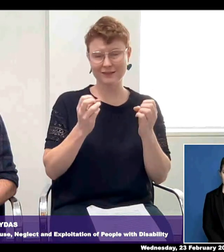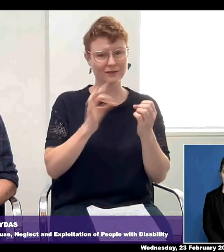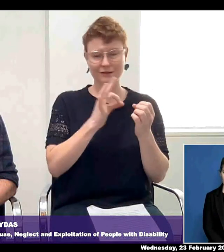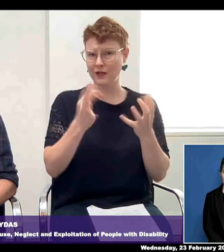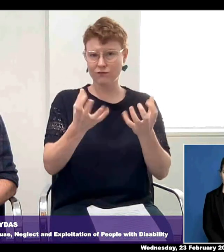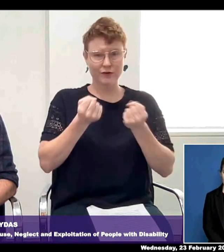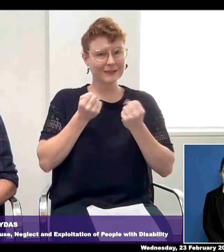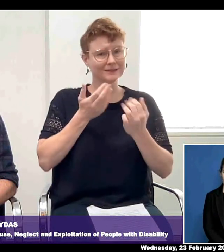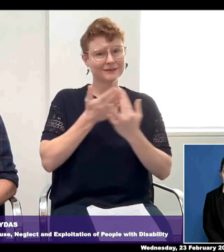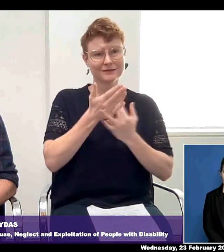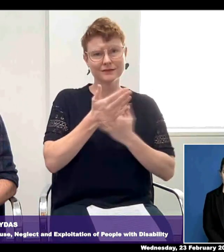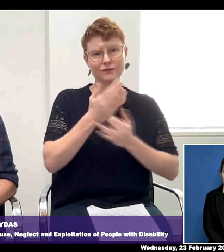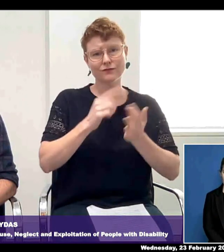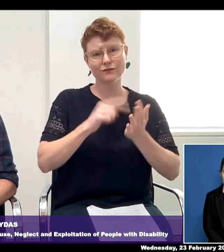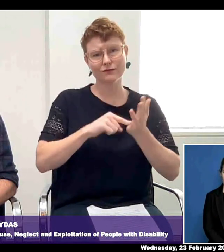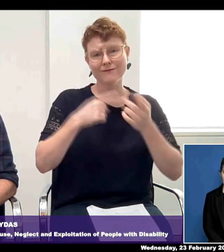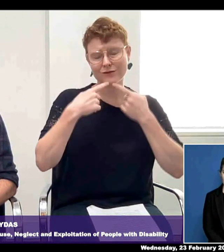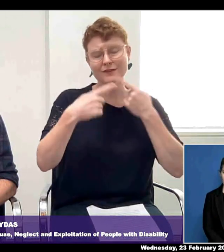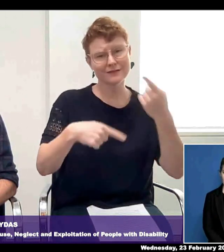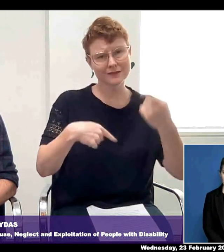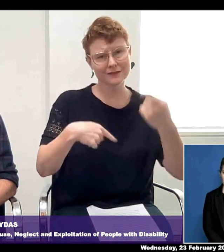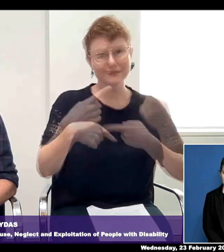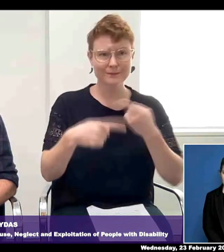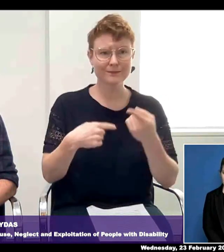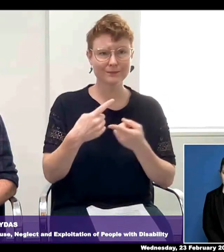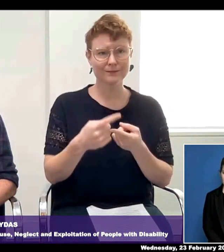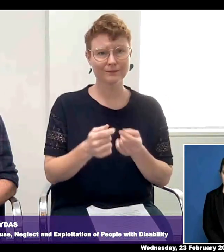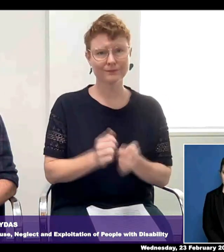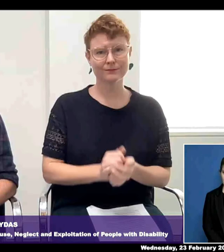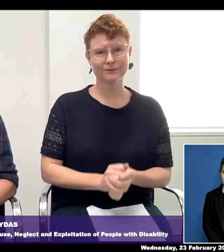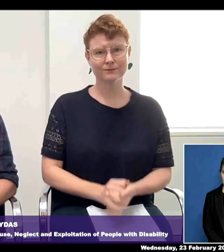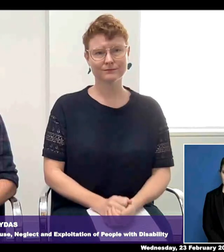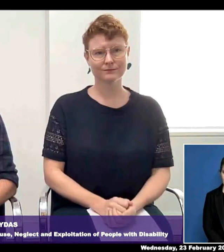We see a large issue is that there is not enough access to information.